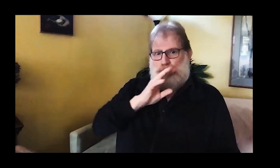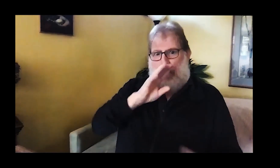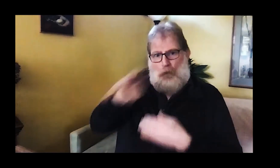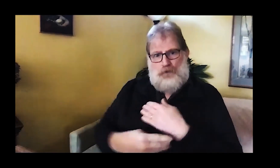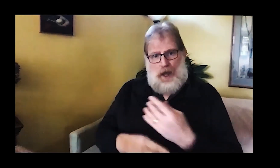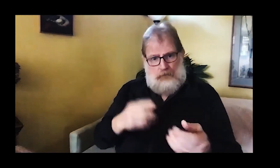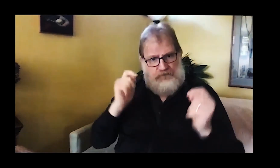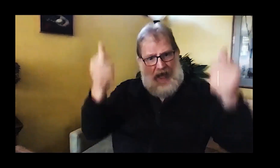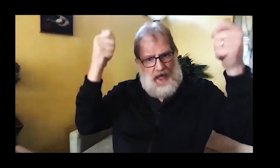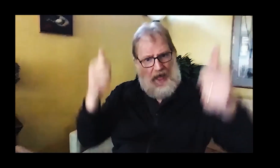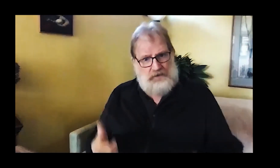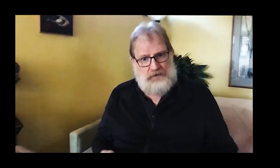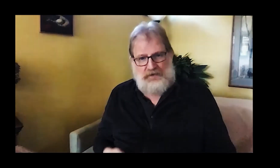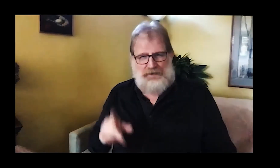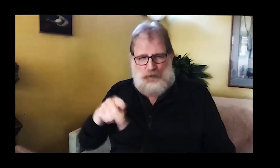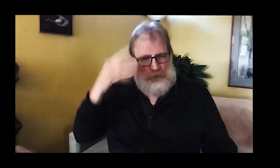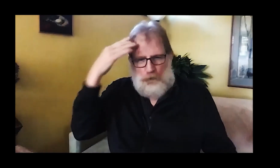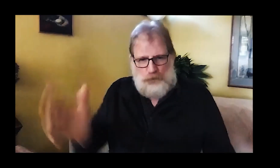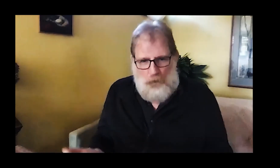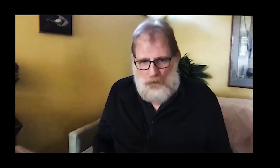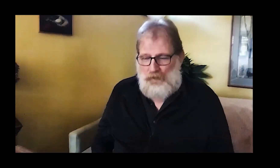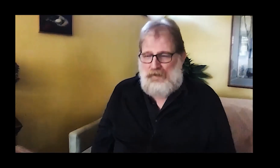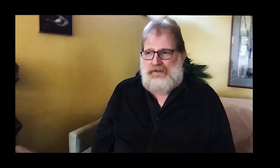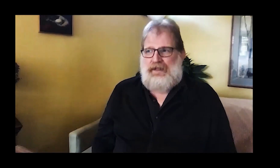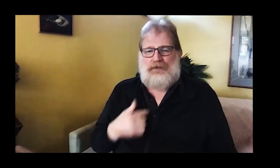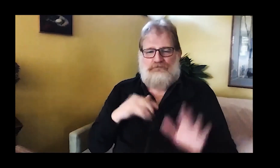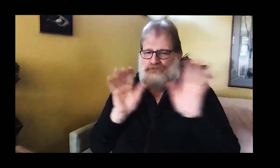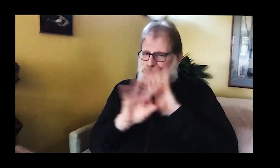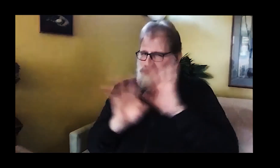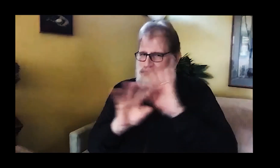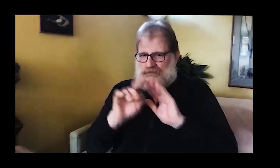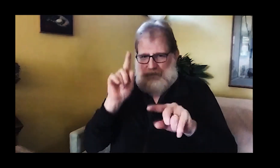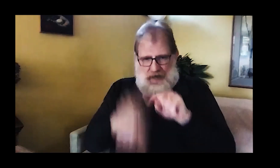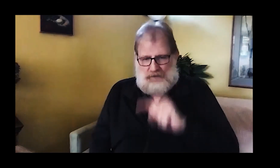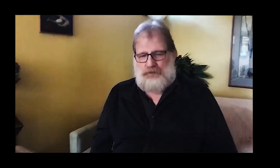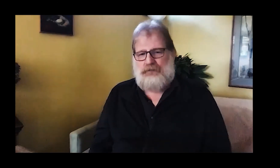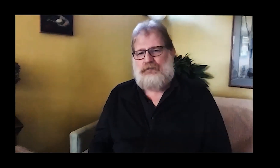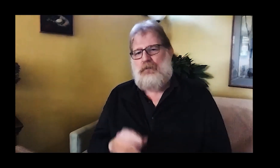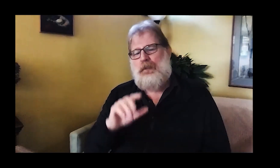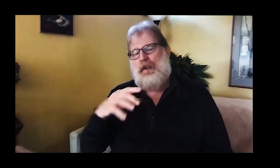this, Howie Seago learned to talk overnight. Why can't you? So I thought, I am not doing this.